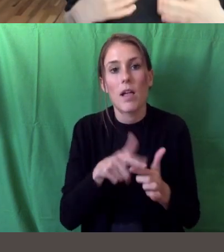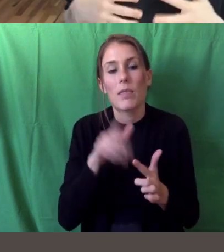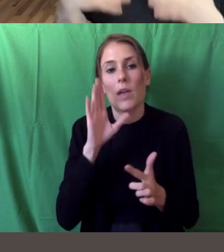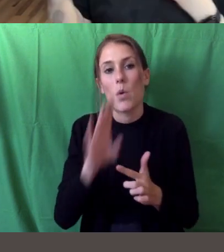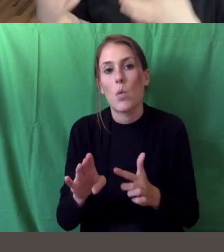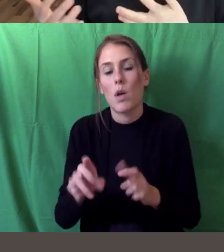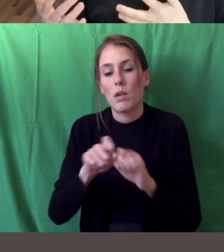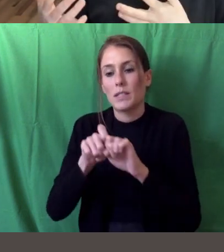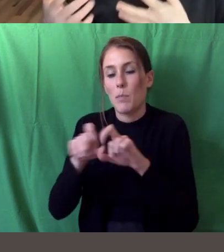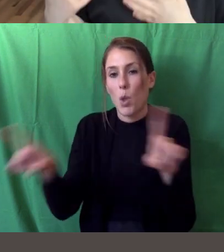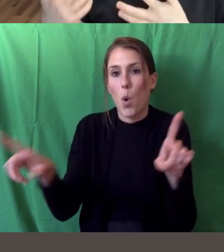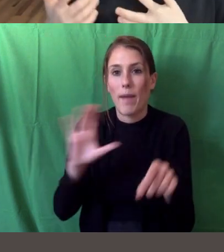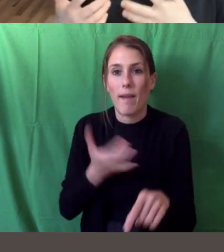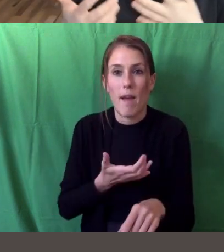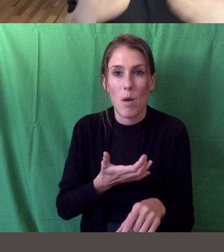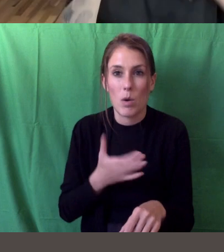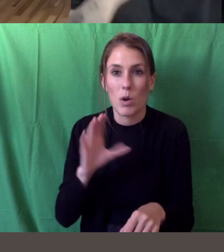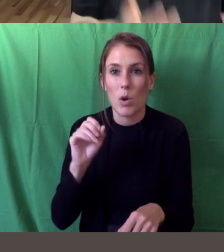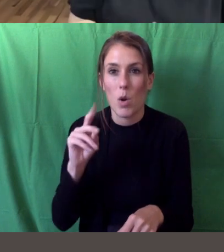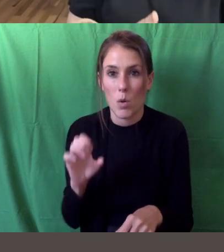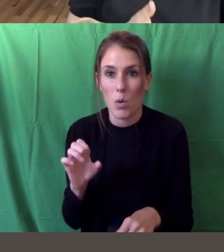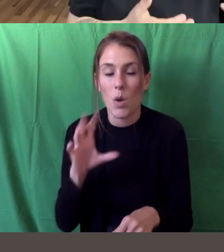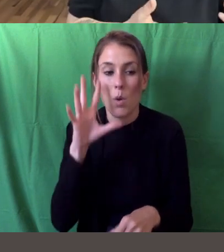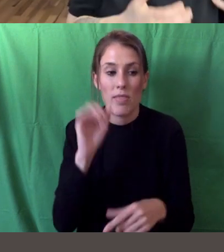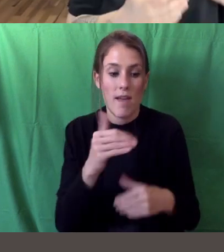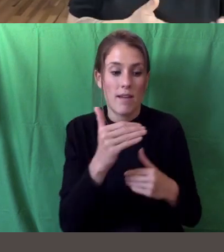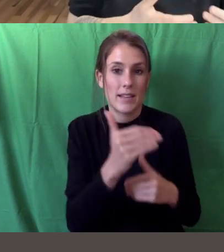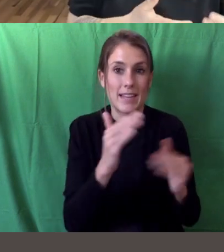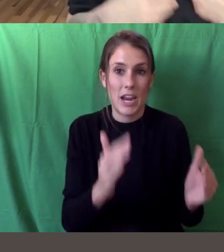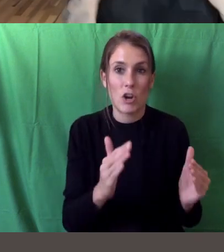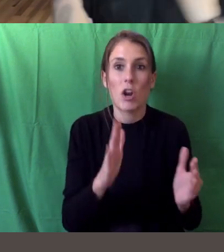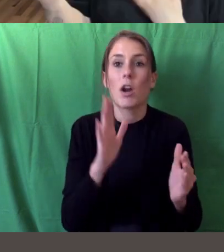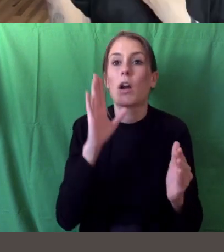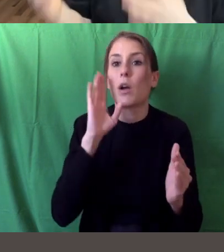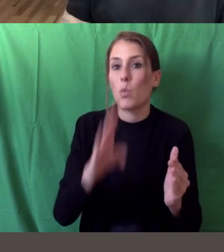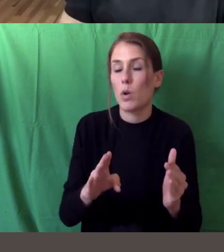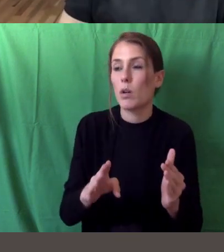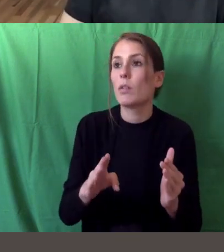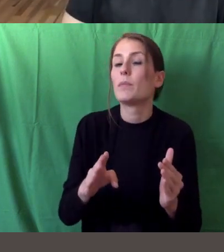And then it's going to deploy our code. It's going to take those container images and put them on a container for us